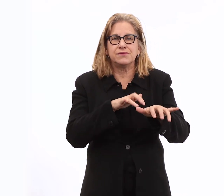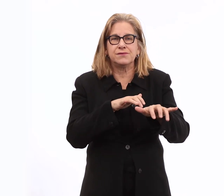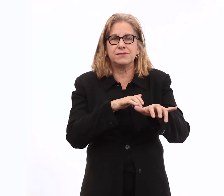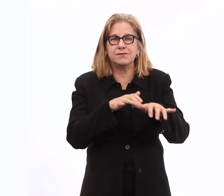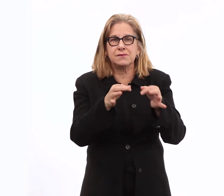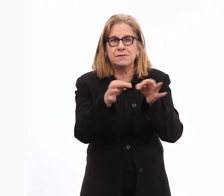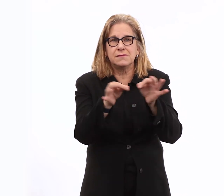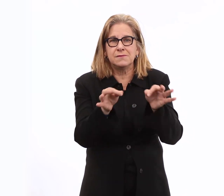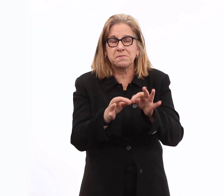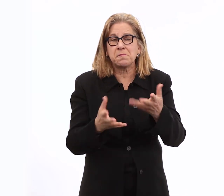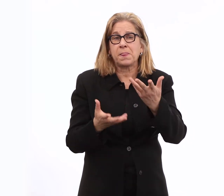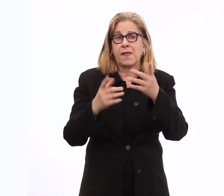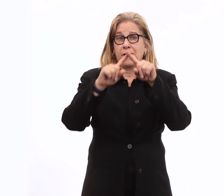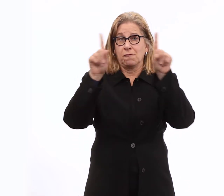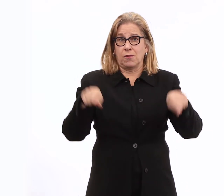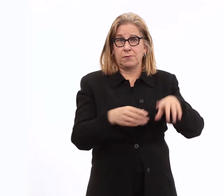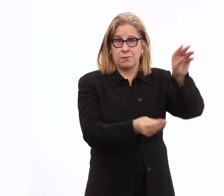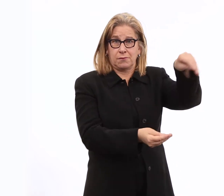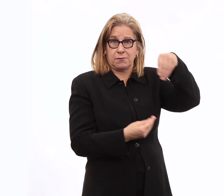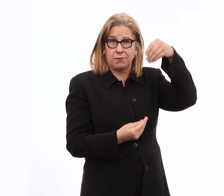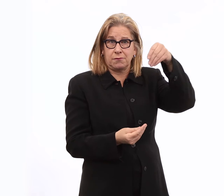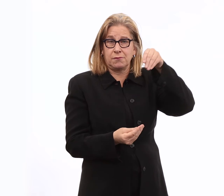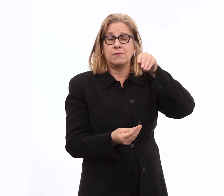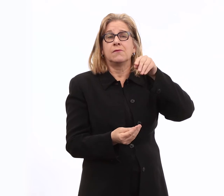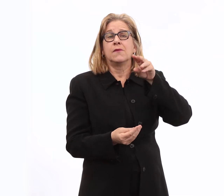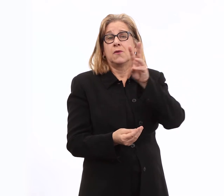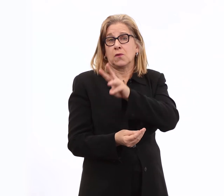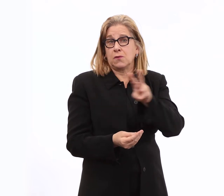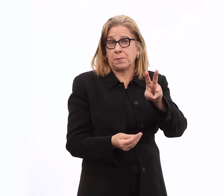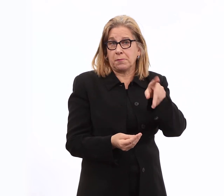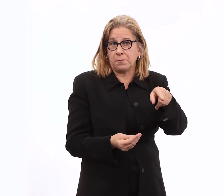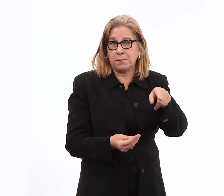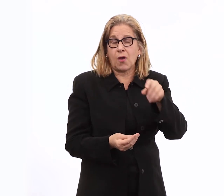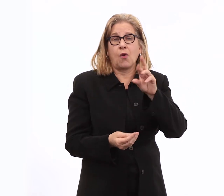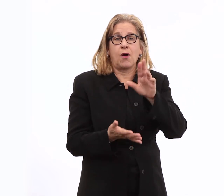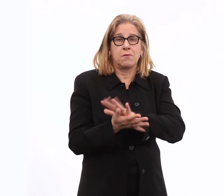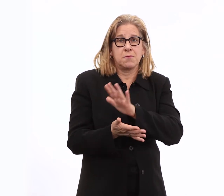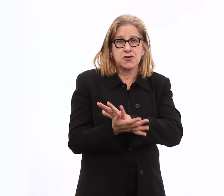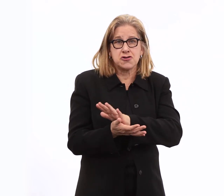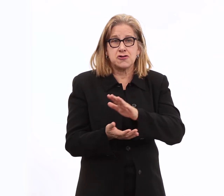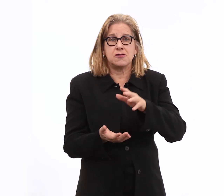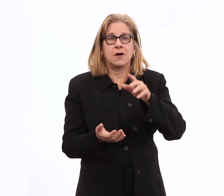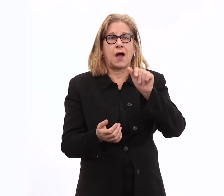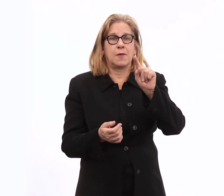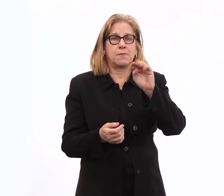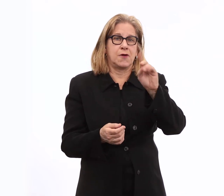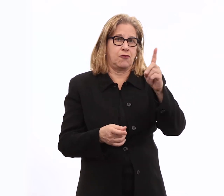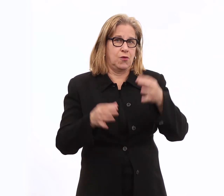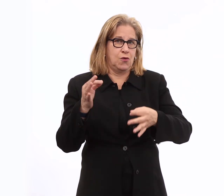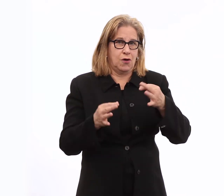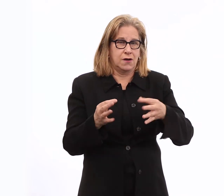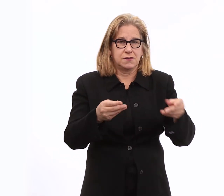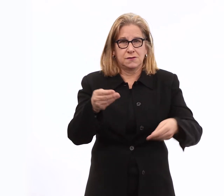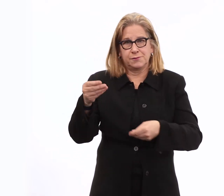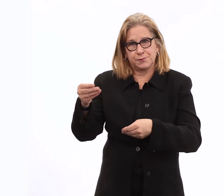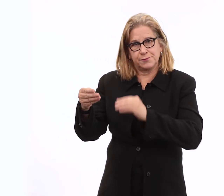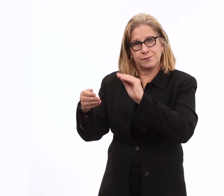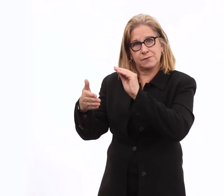or by picking up a copy from the clerk's office at any Maryland Court. If possible, complete and submit the form at least 30 days